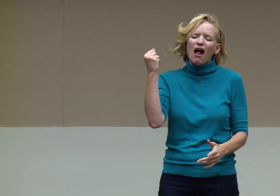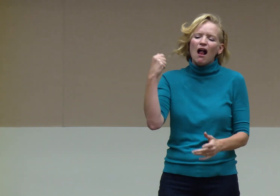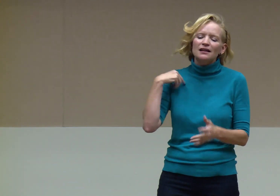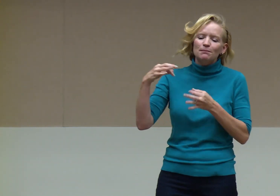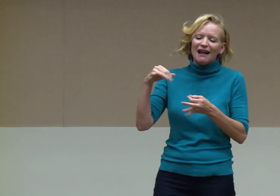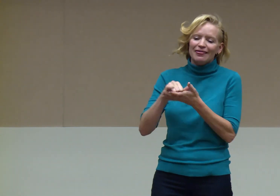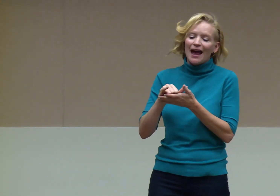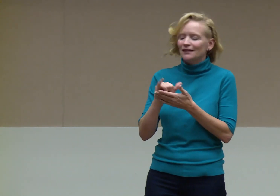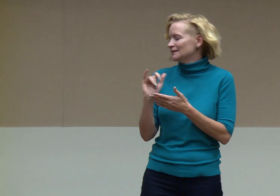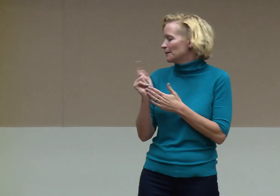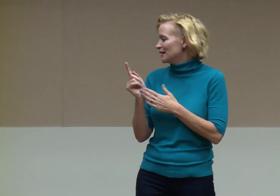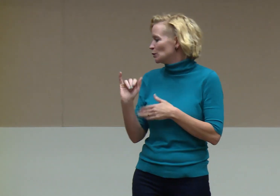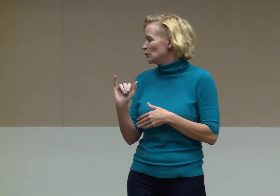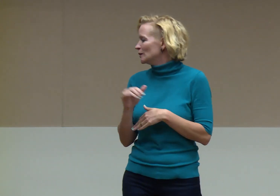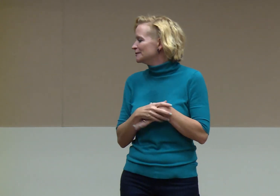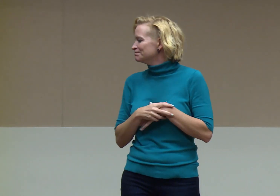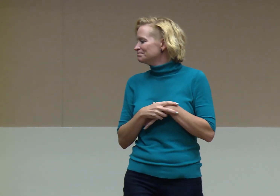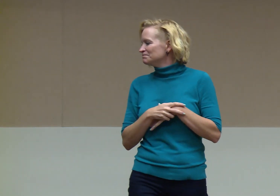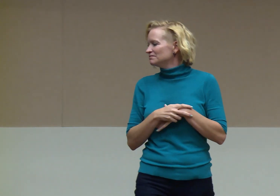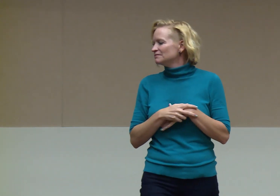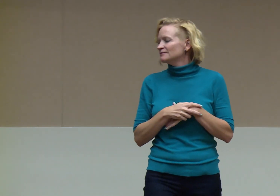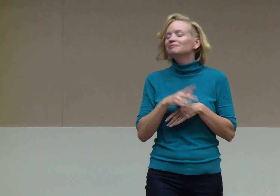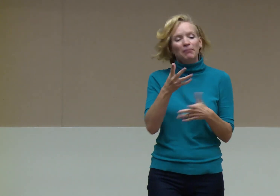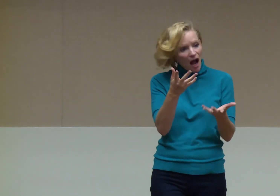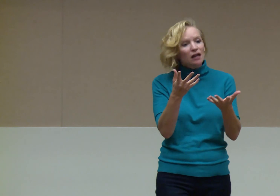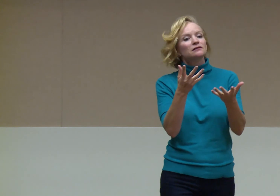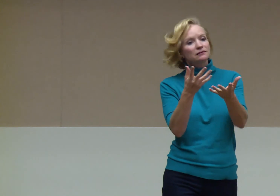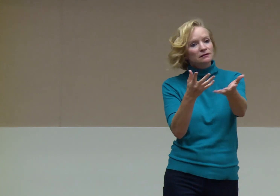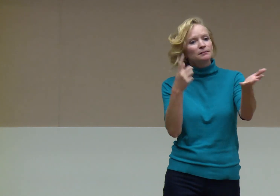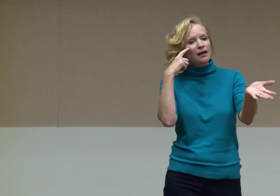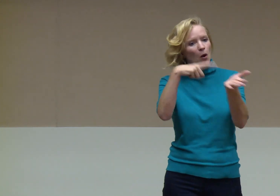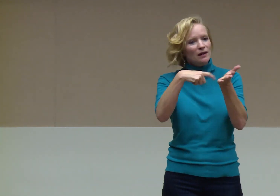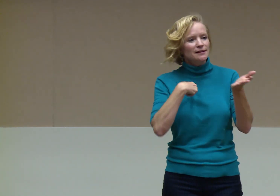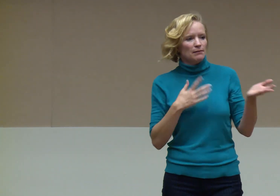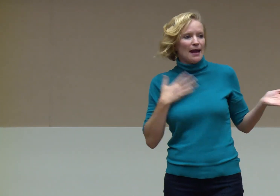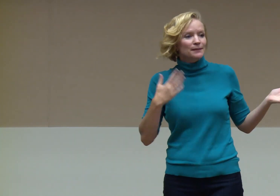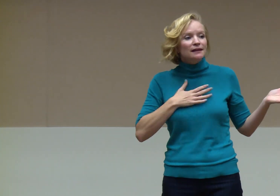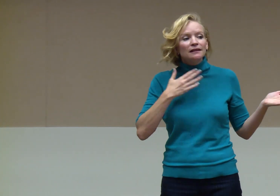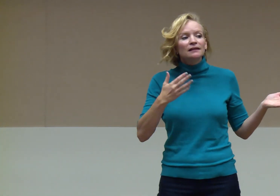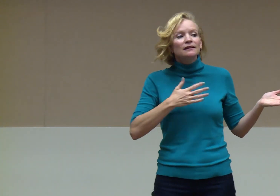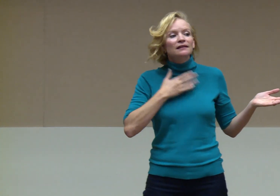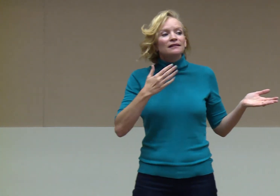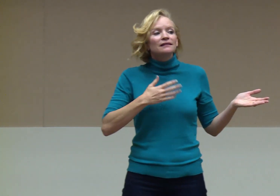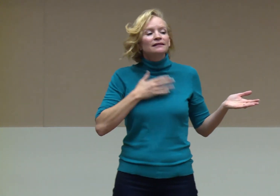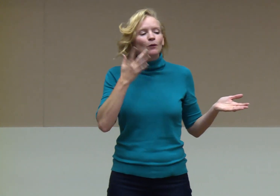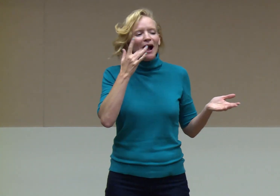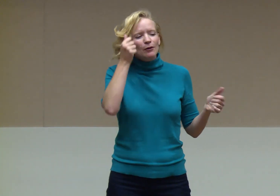And we can talk more about that in a second. But as you can tell from these pictures,